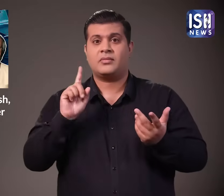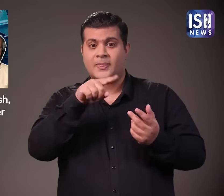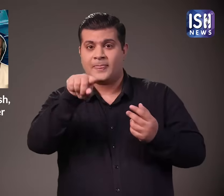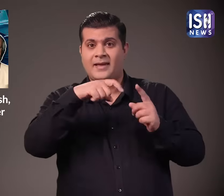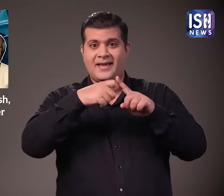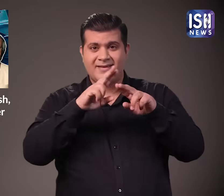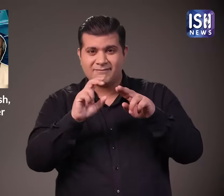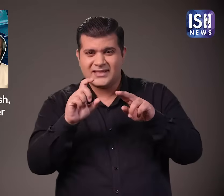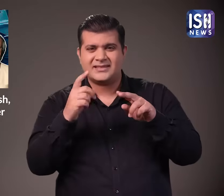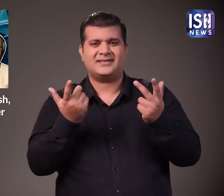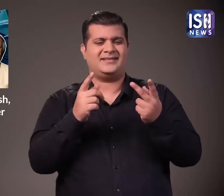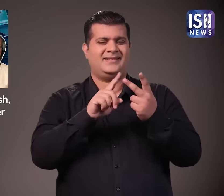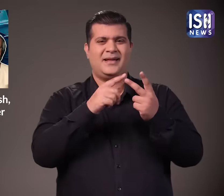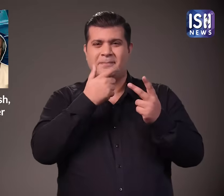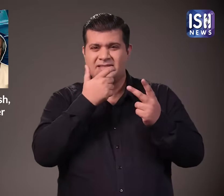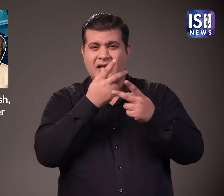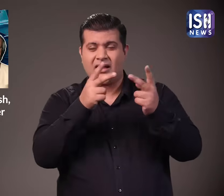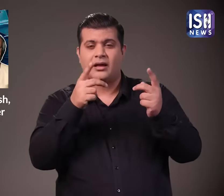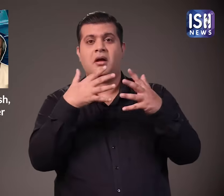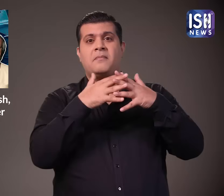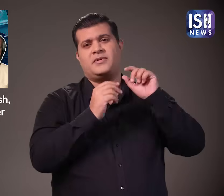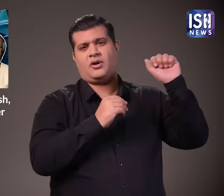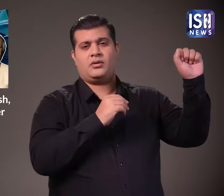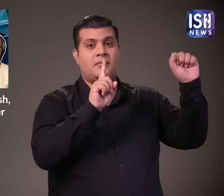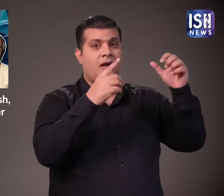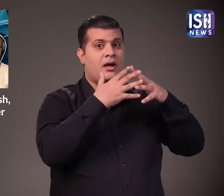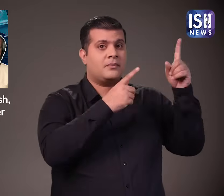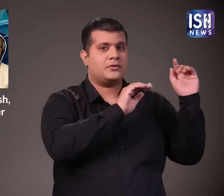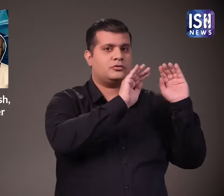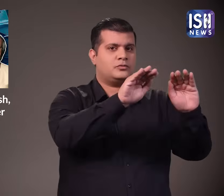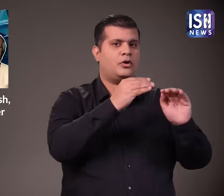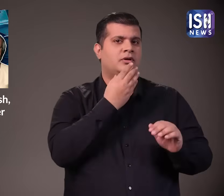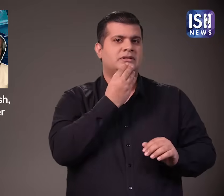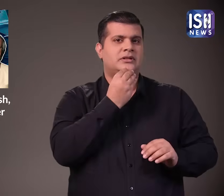These brands—KFC, Domino's, and Pizza Hut—are American-owned, and the USA supports Israel,